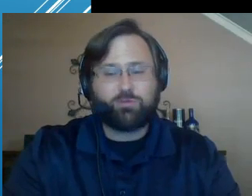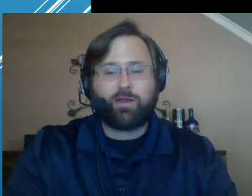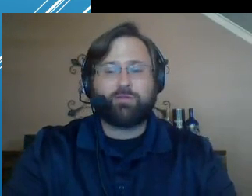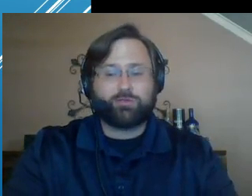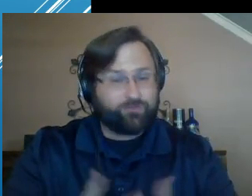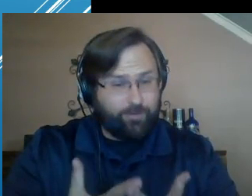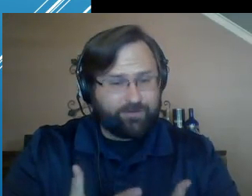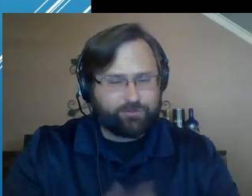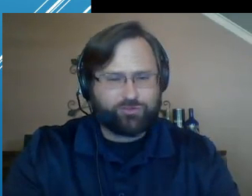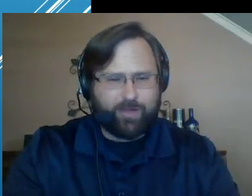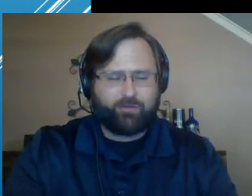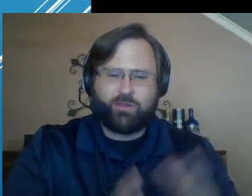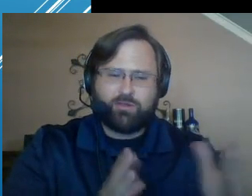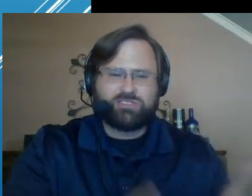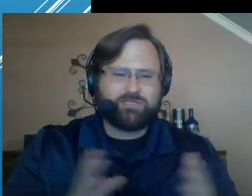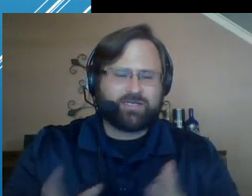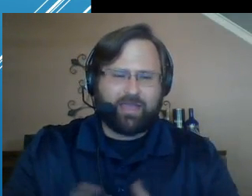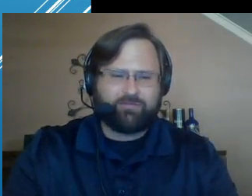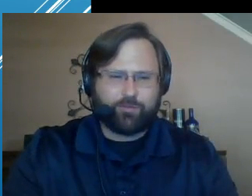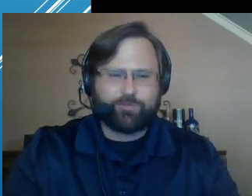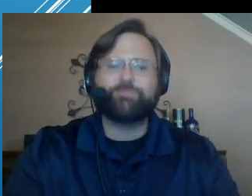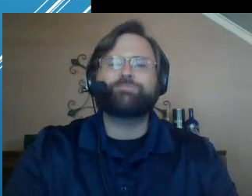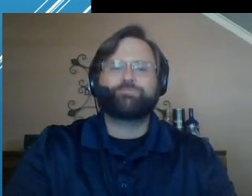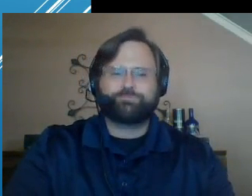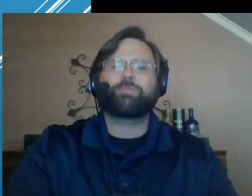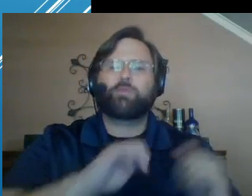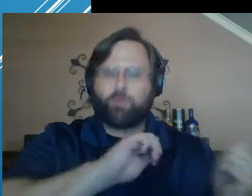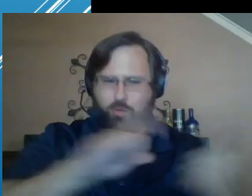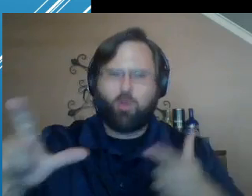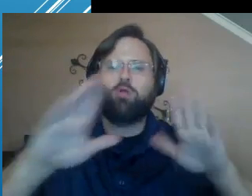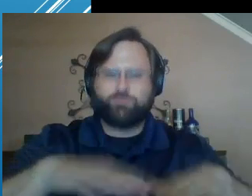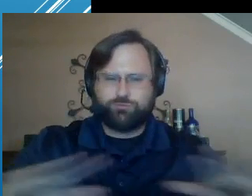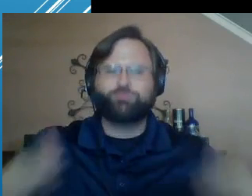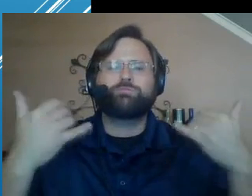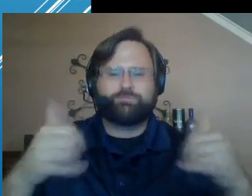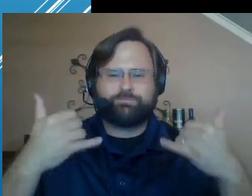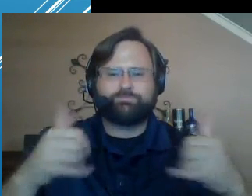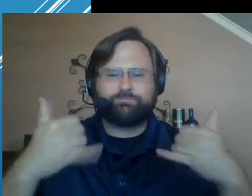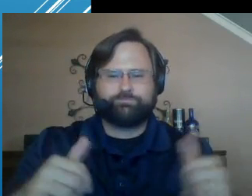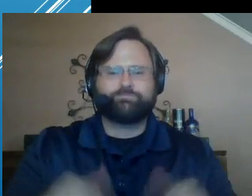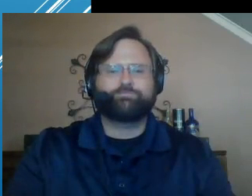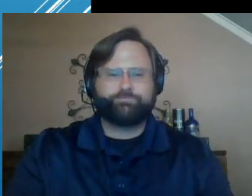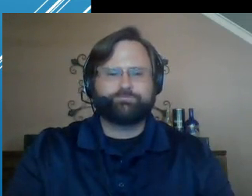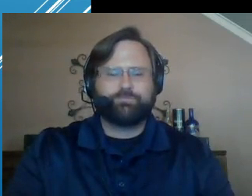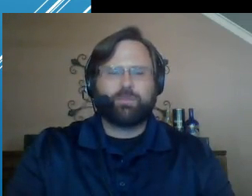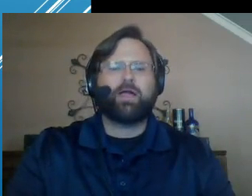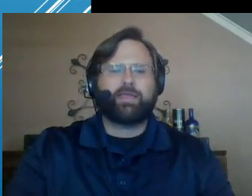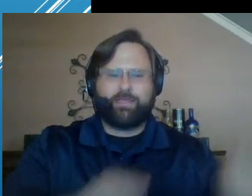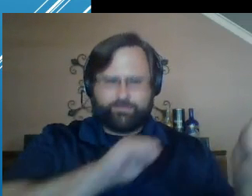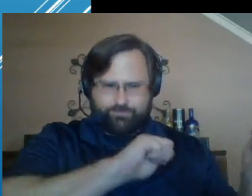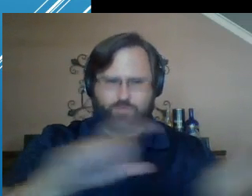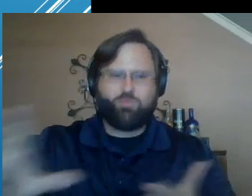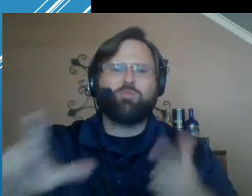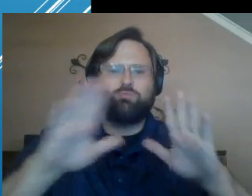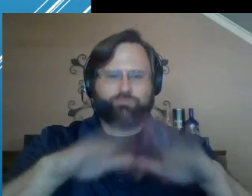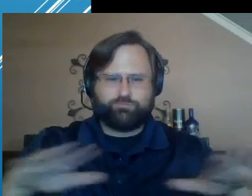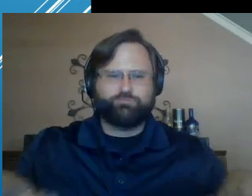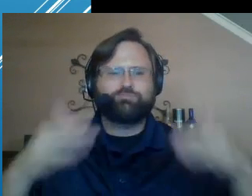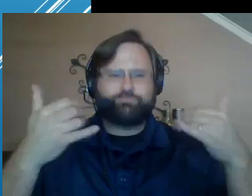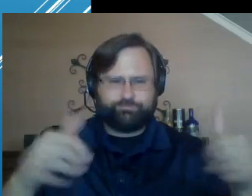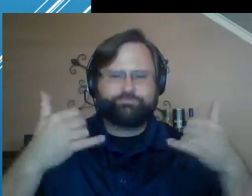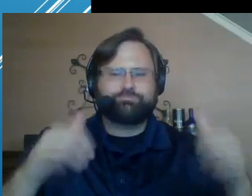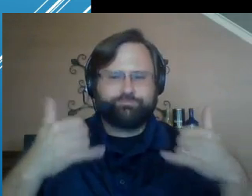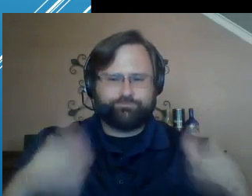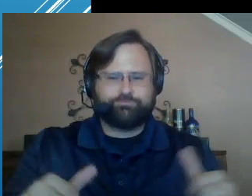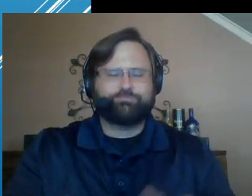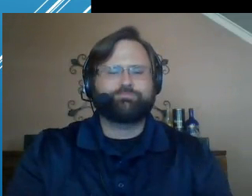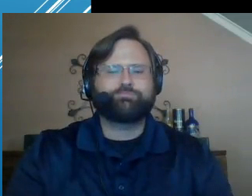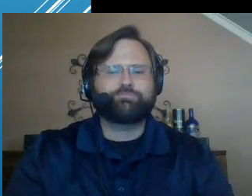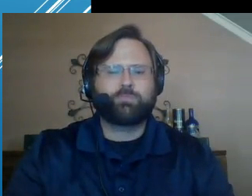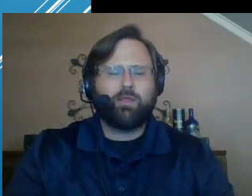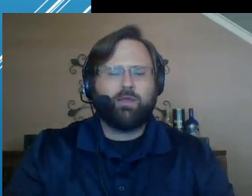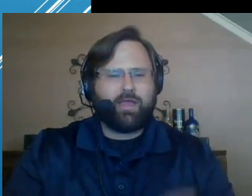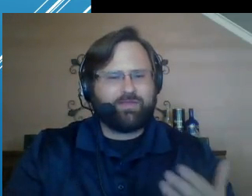where there is affirmative use throughout subject and verb again and